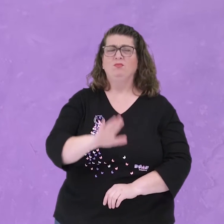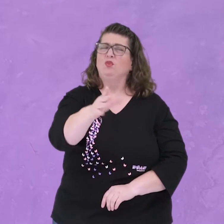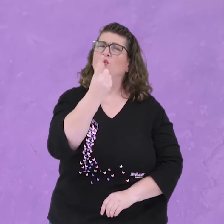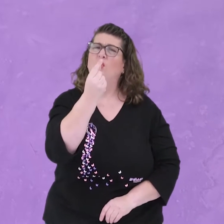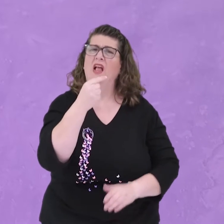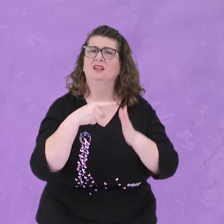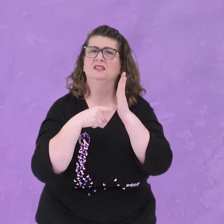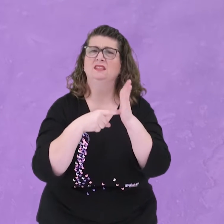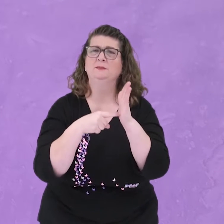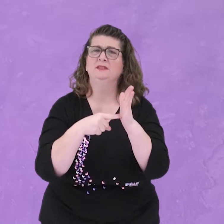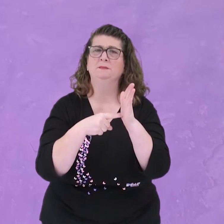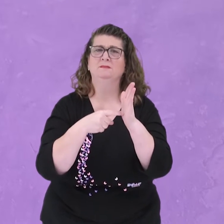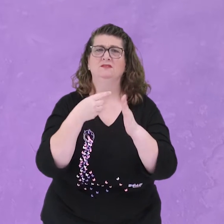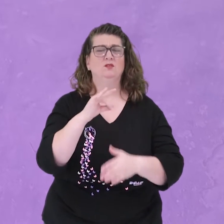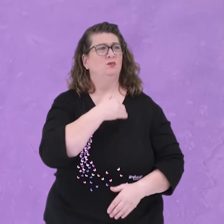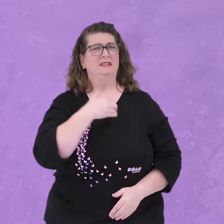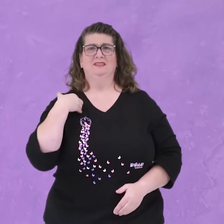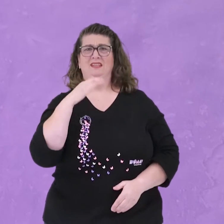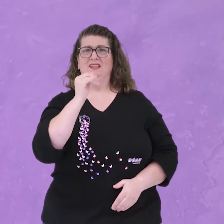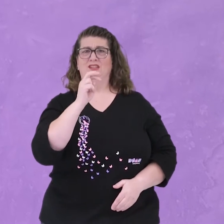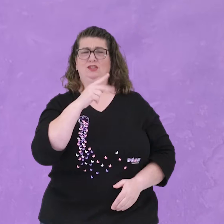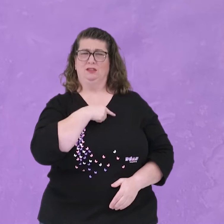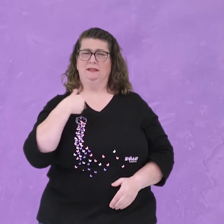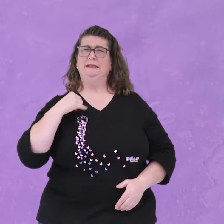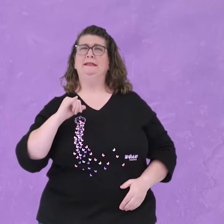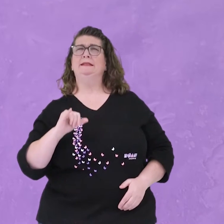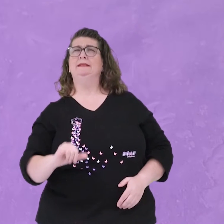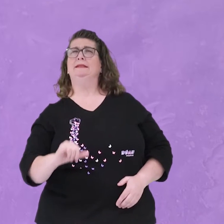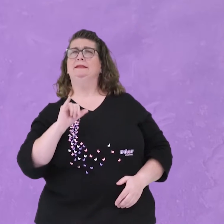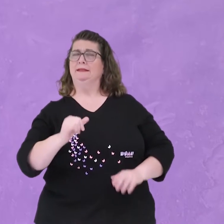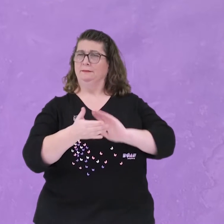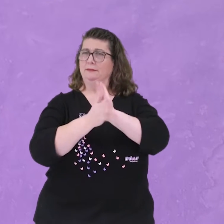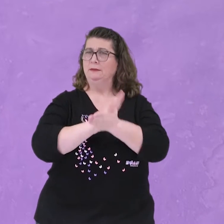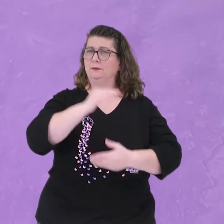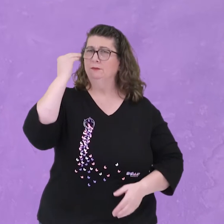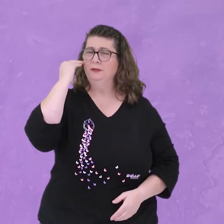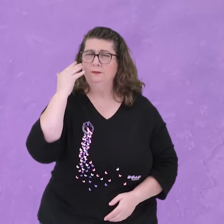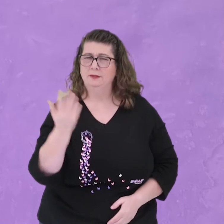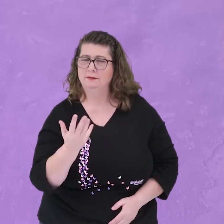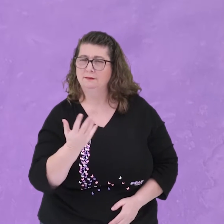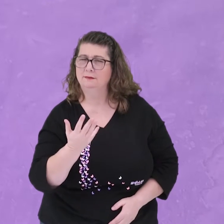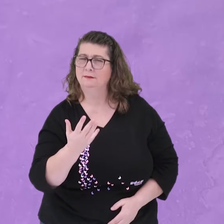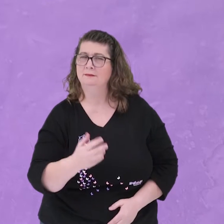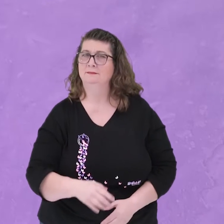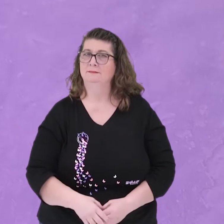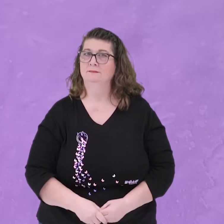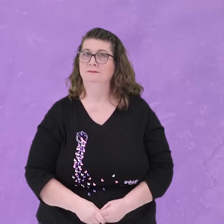What are the symptoms of breast cancer we need to be aware of?